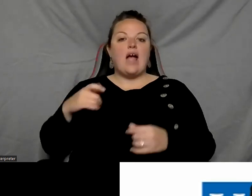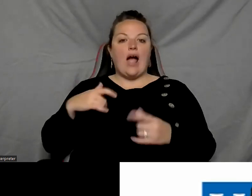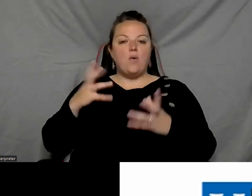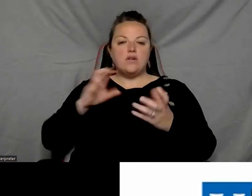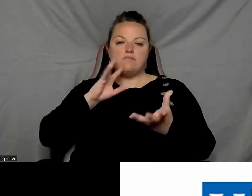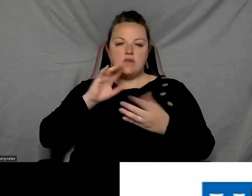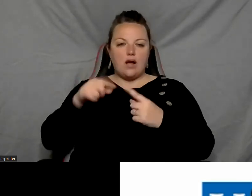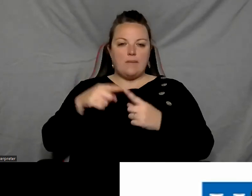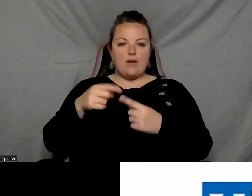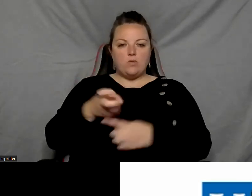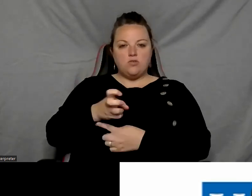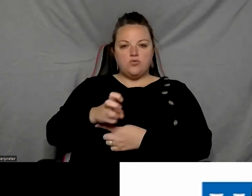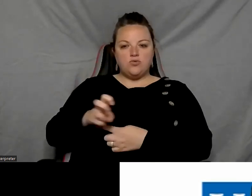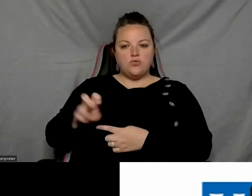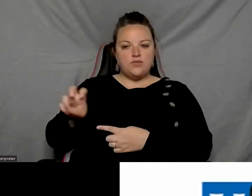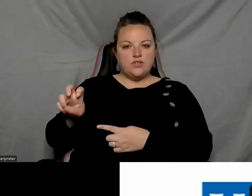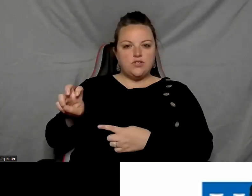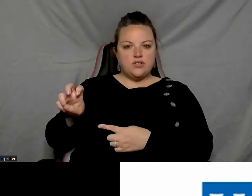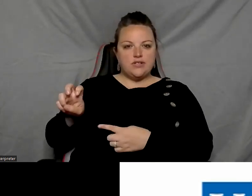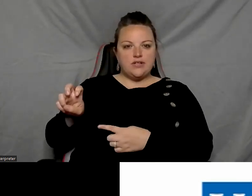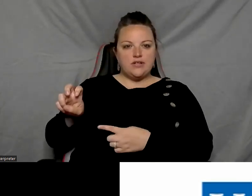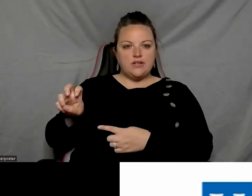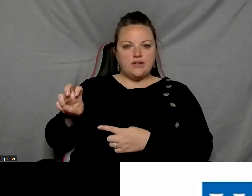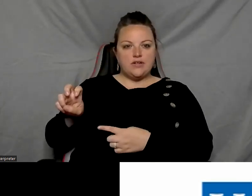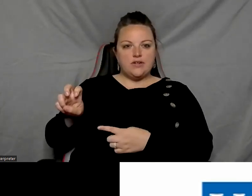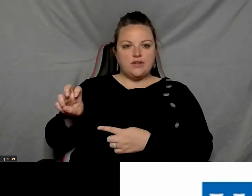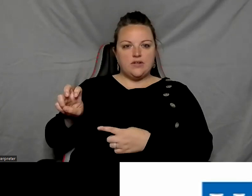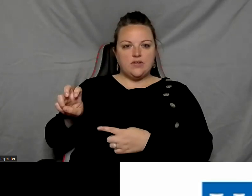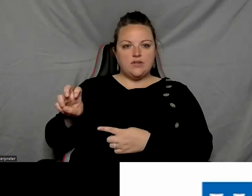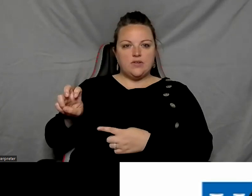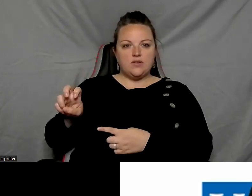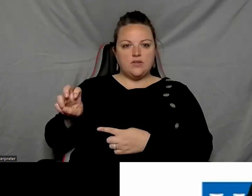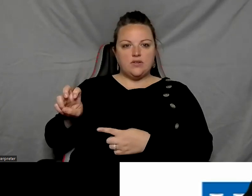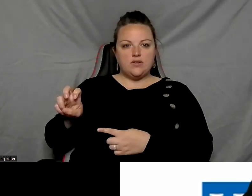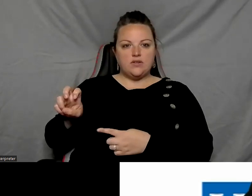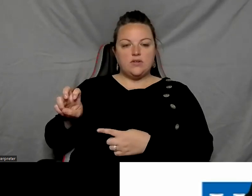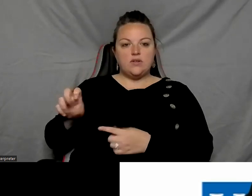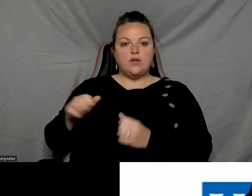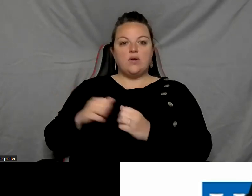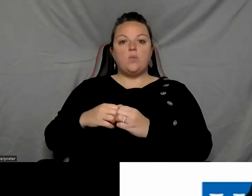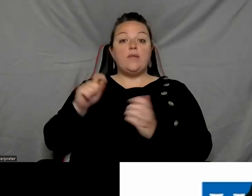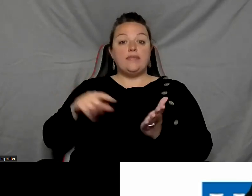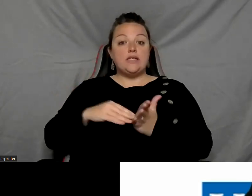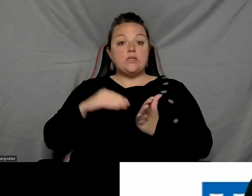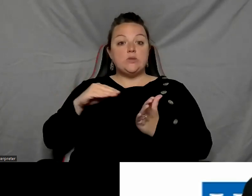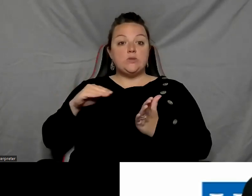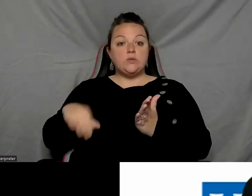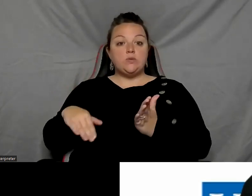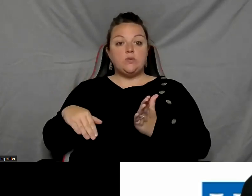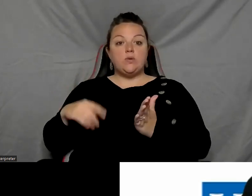between the ages of 14 to 26. And with this student, one thing I do practically with them